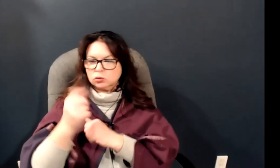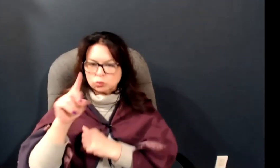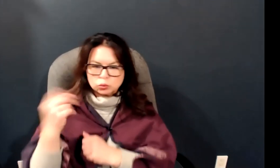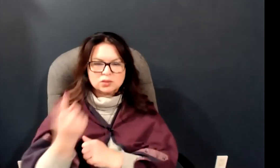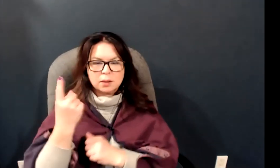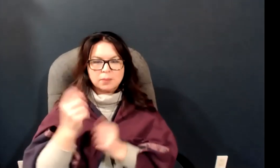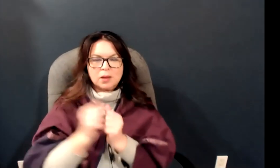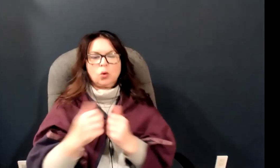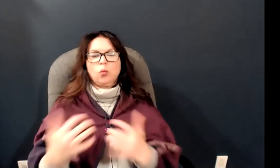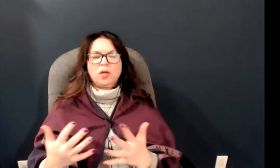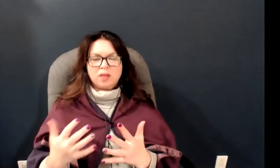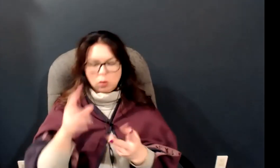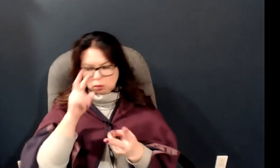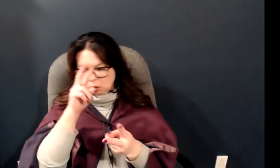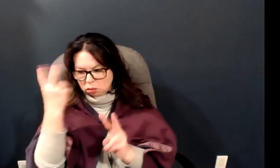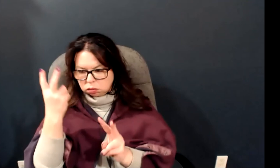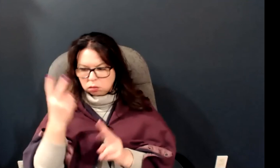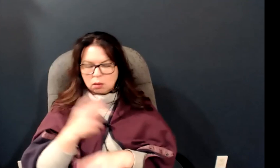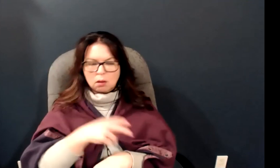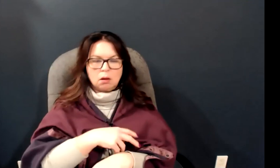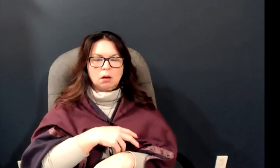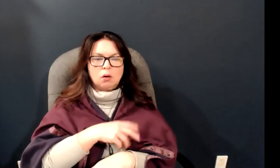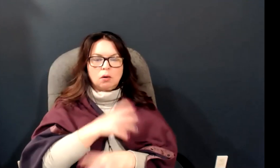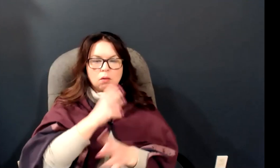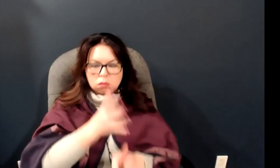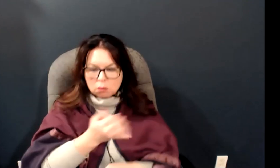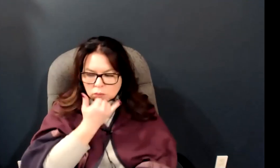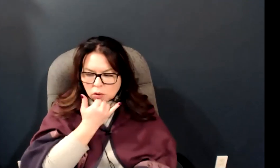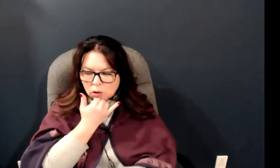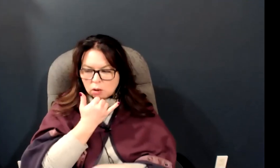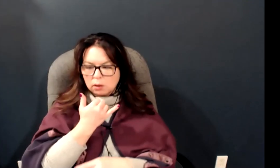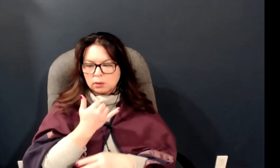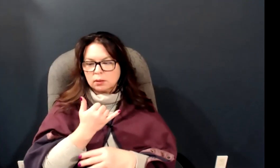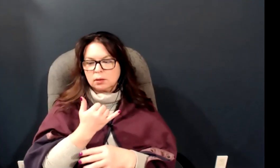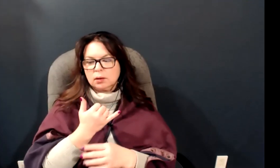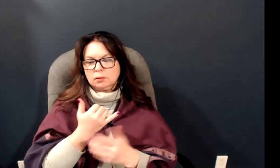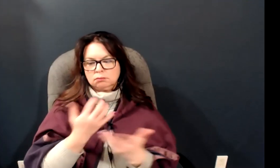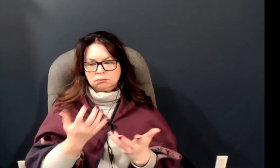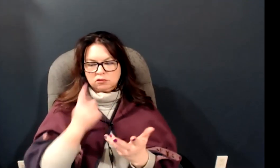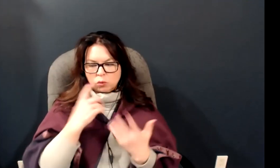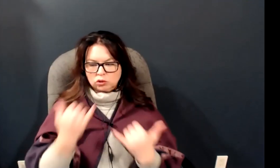statement or bits of the statement that Dana Schutz had said around why she chose and there's